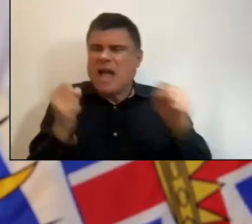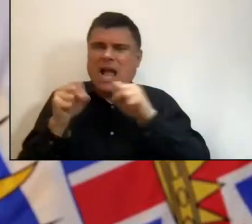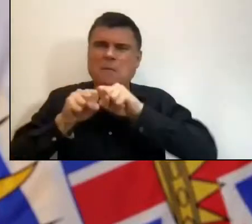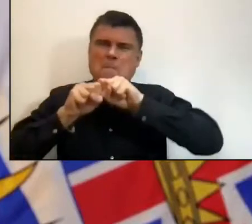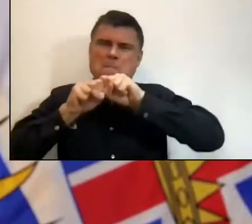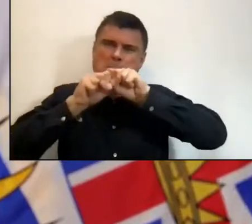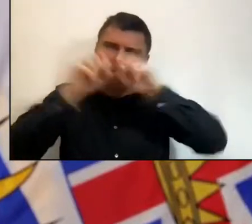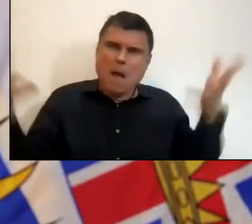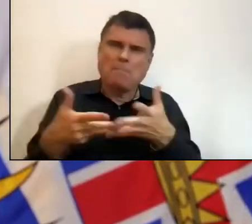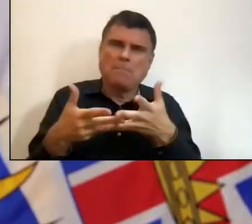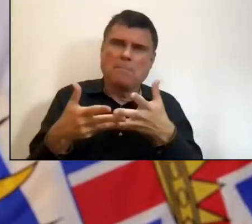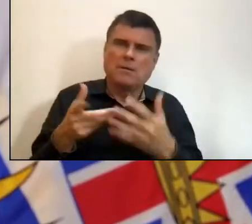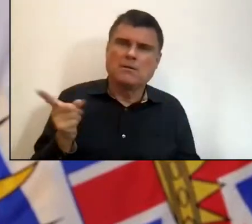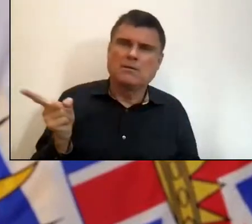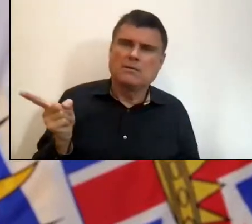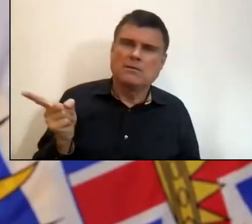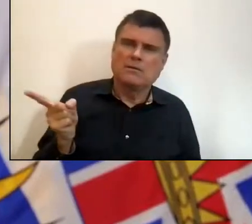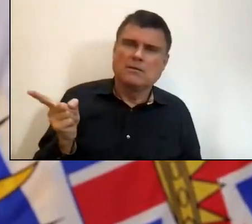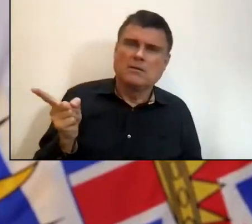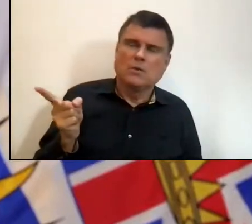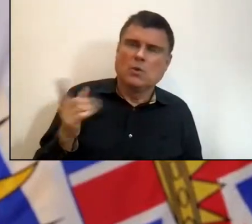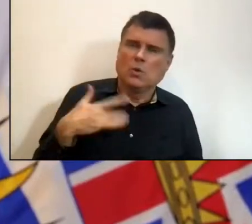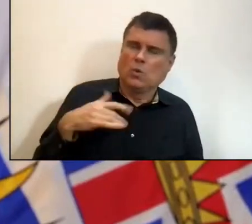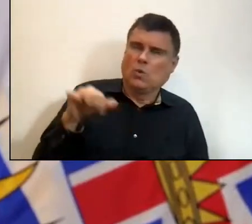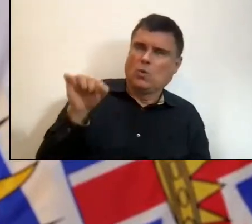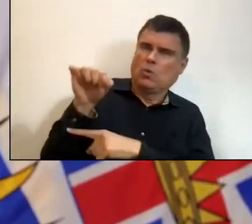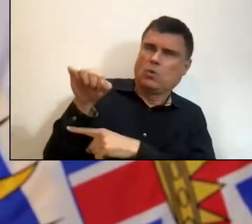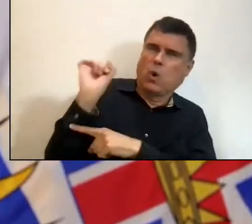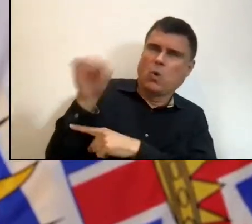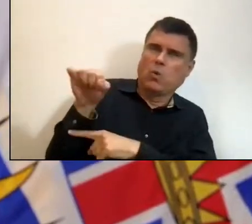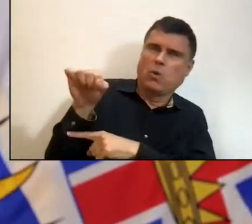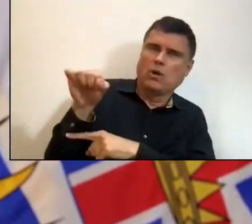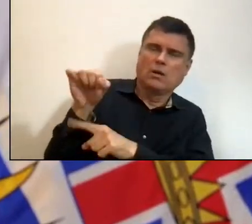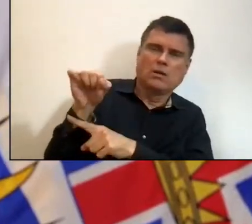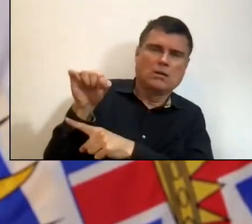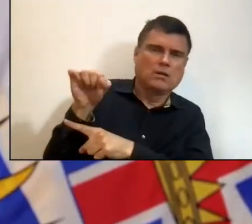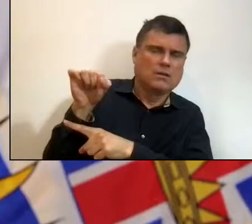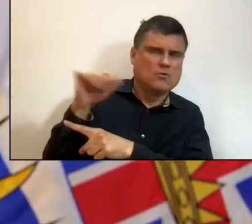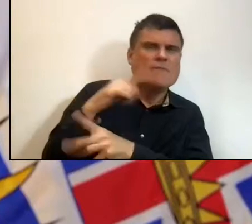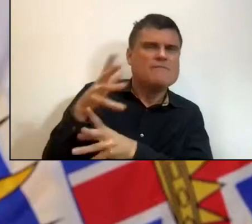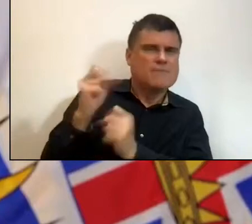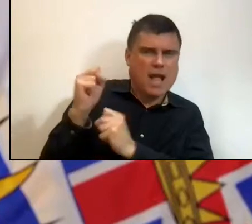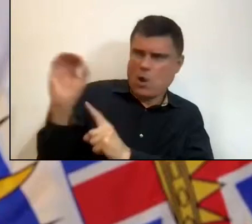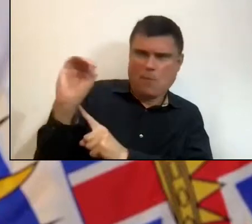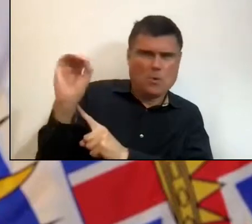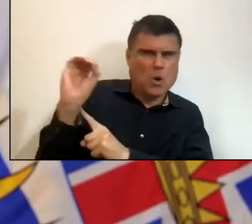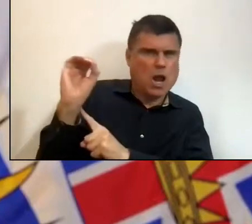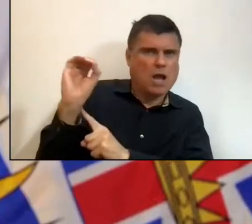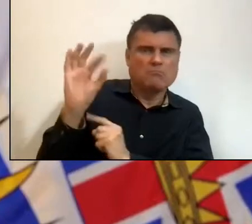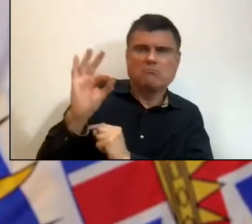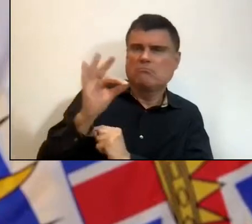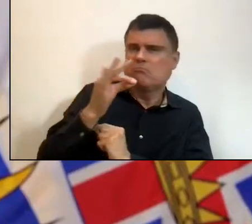a long time.